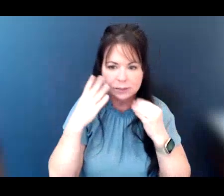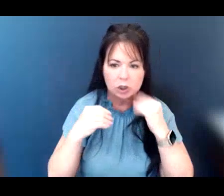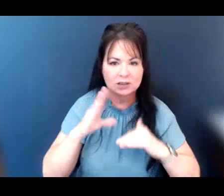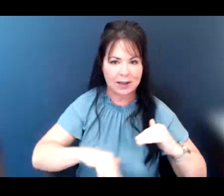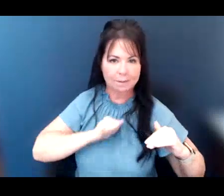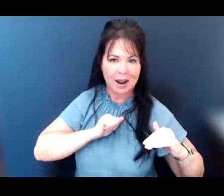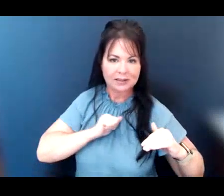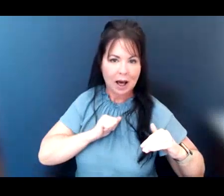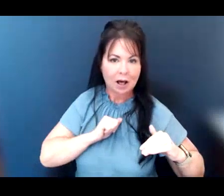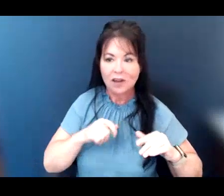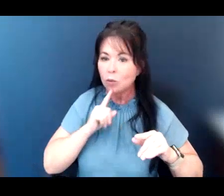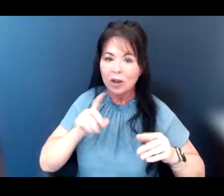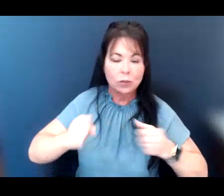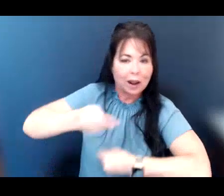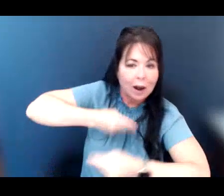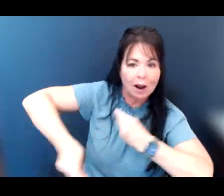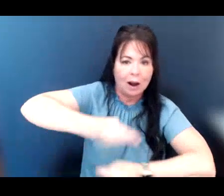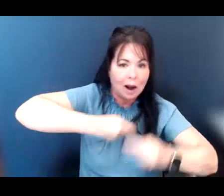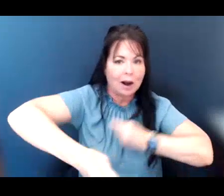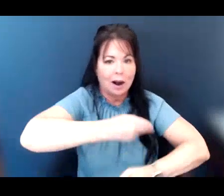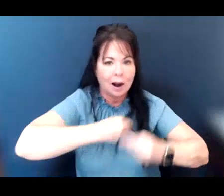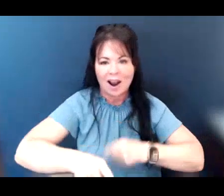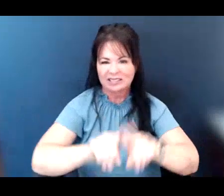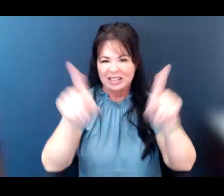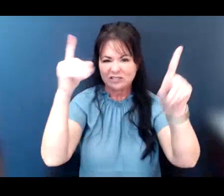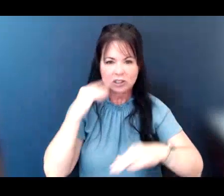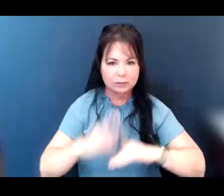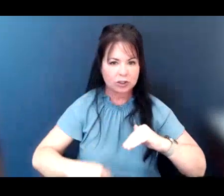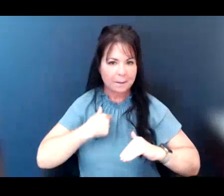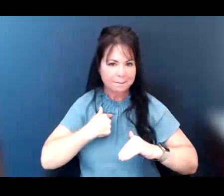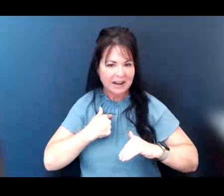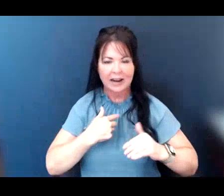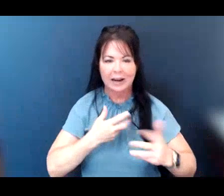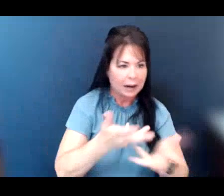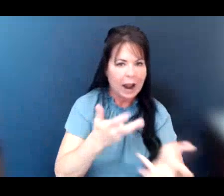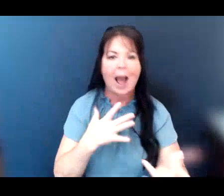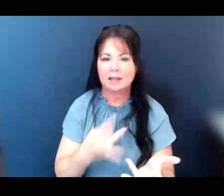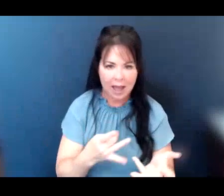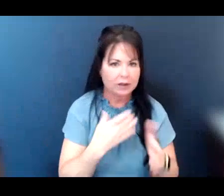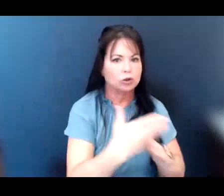sharing their everyday lives, things about that. There's lots of great blogs and web pages out there that you can do.